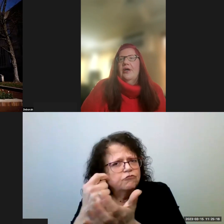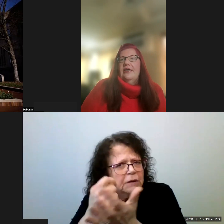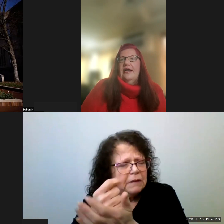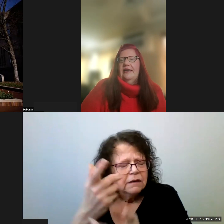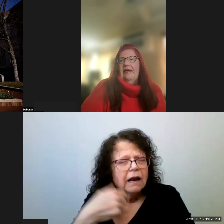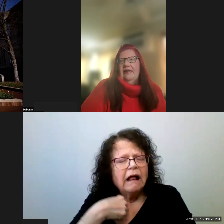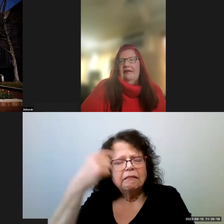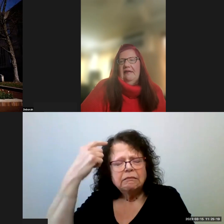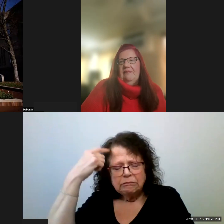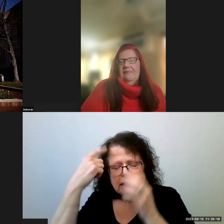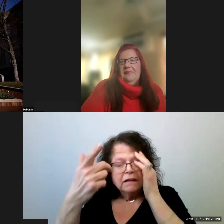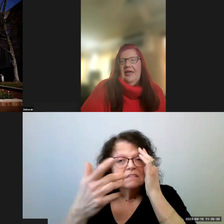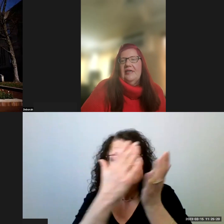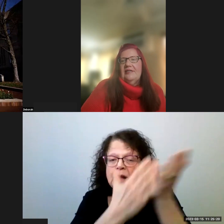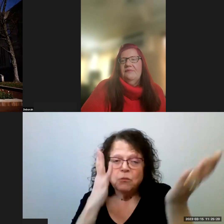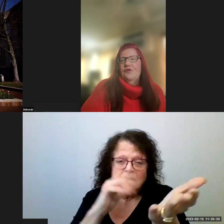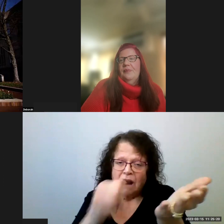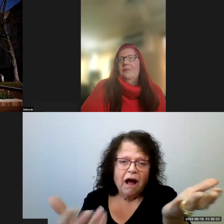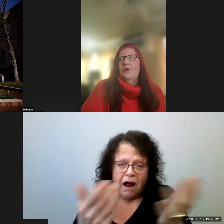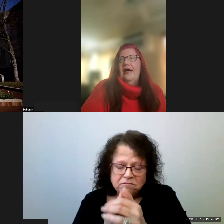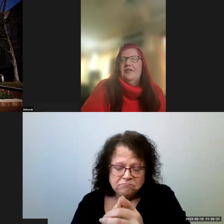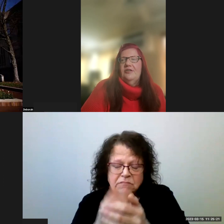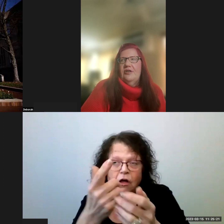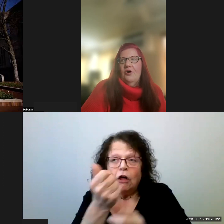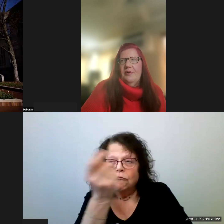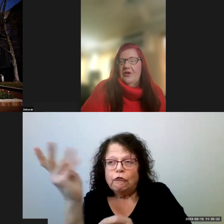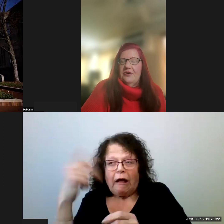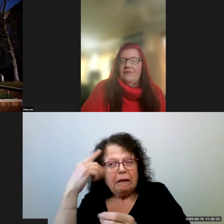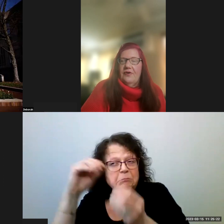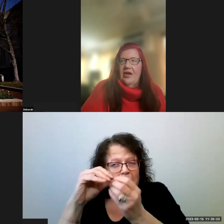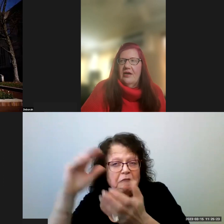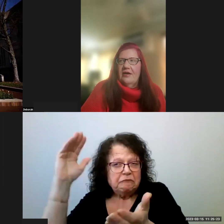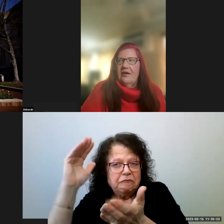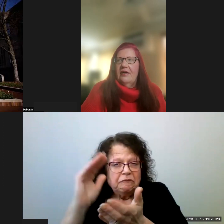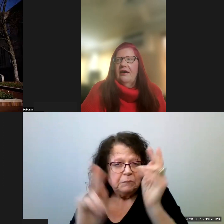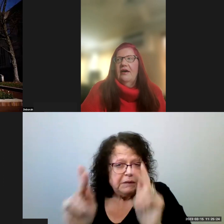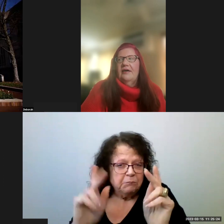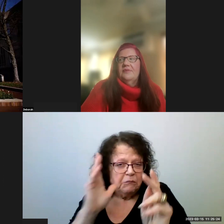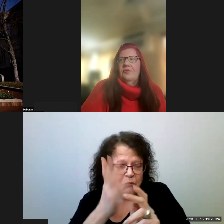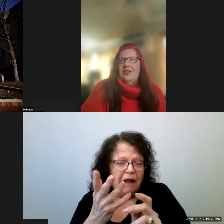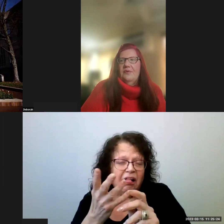in and get tested. Fewer people will have tested home if they are not free. I think